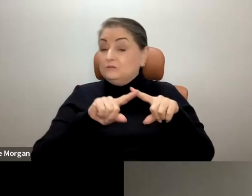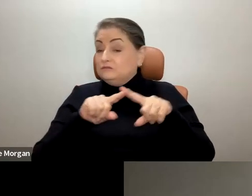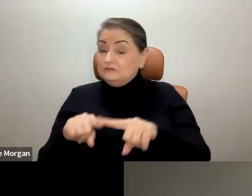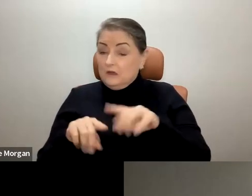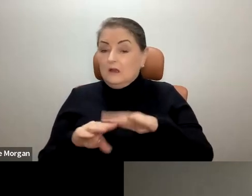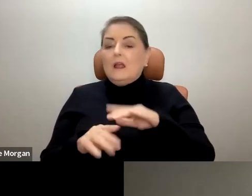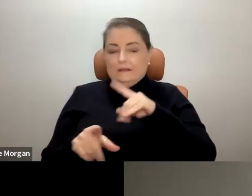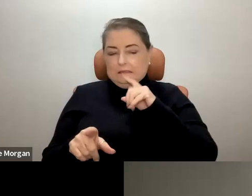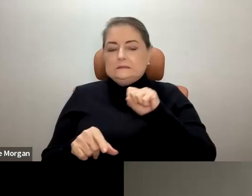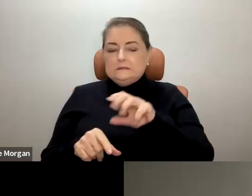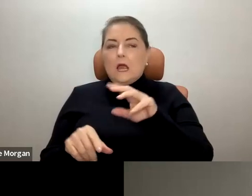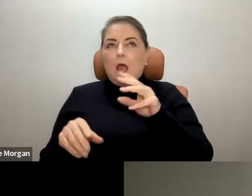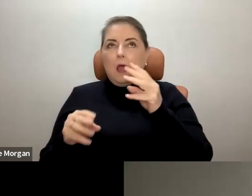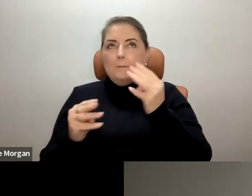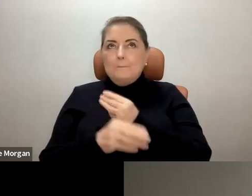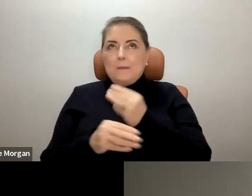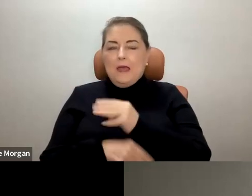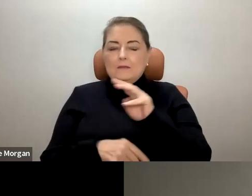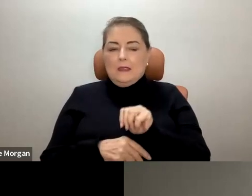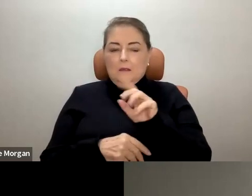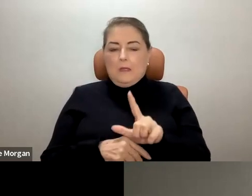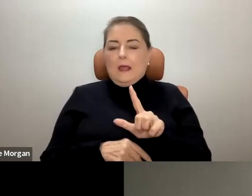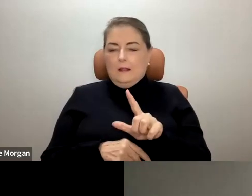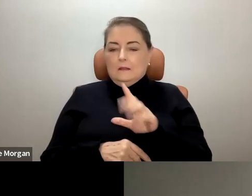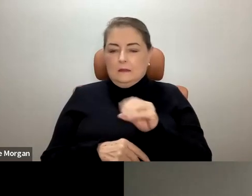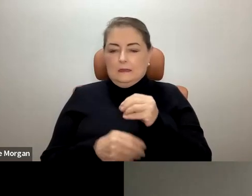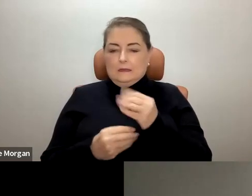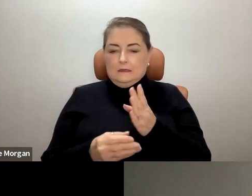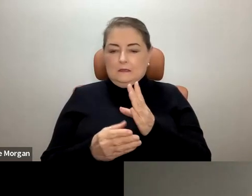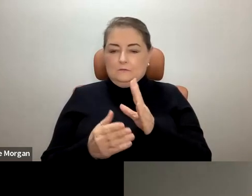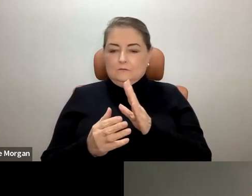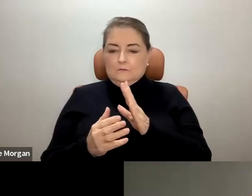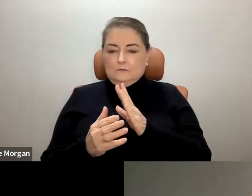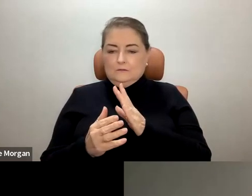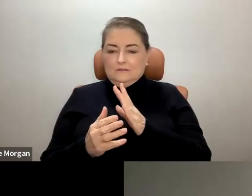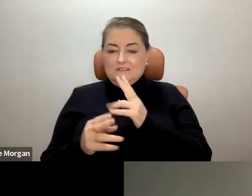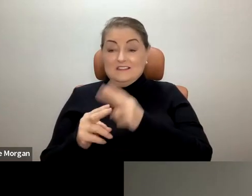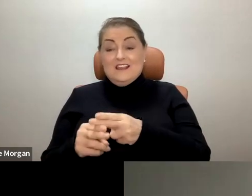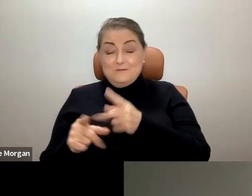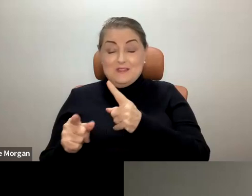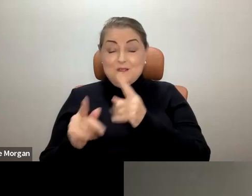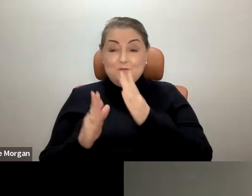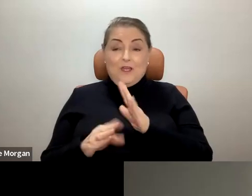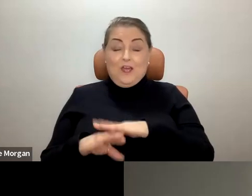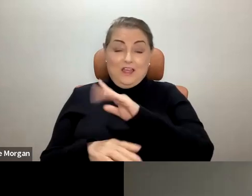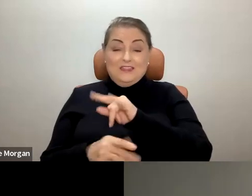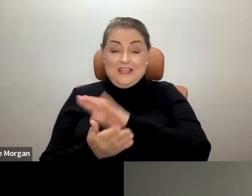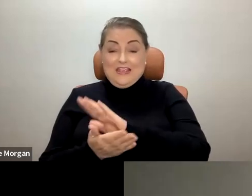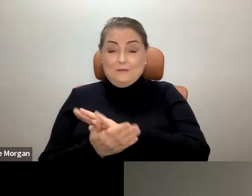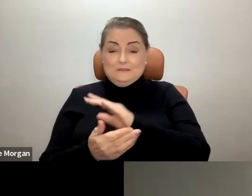MathML. And I can give you a shout out for the person on our campus who does a lot of that work, whose name is Casey